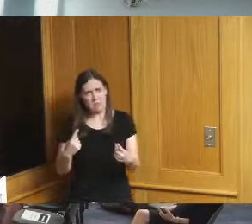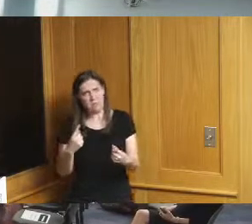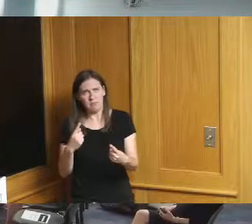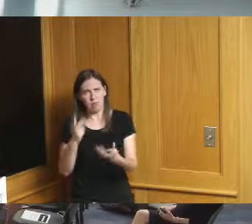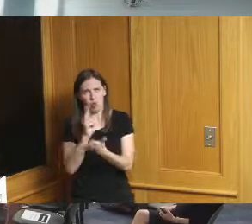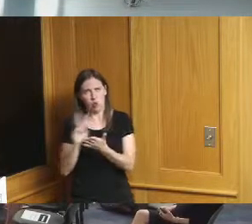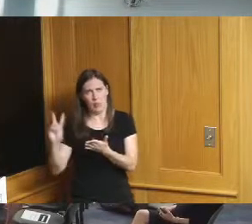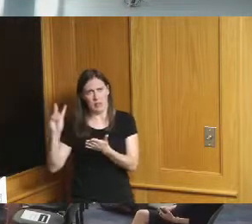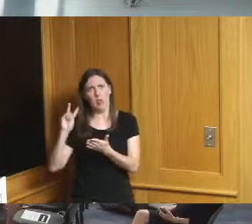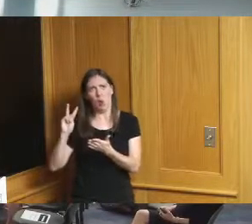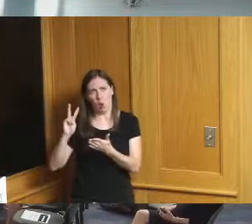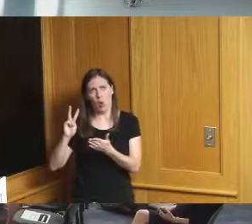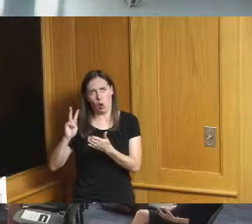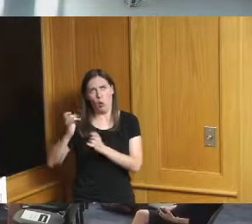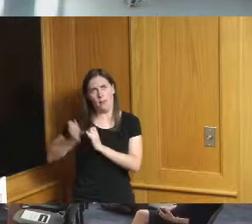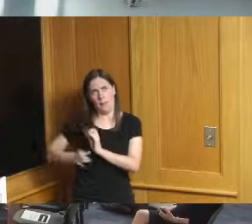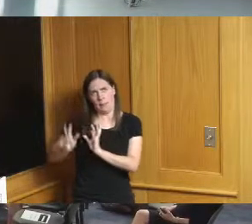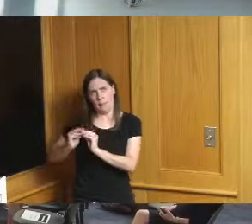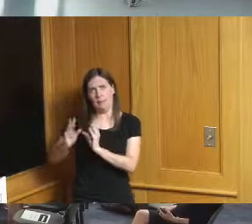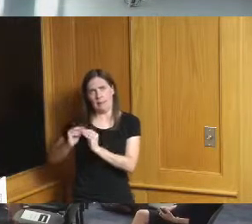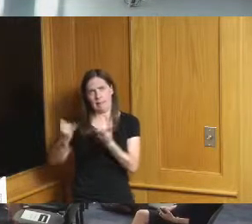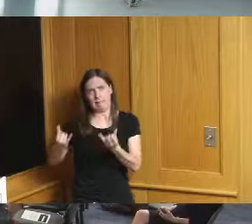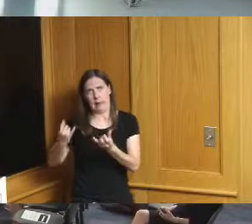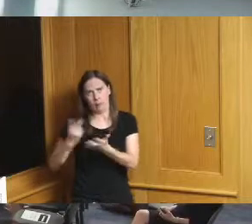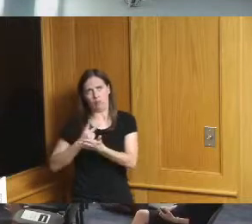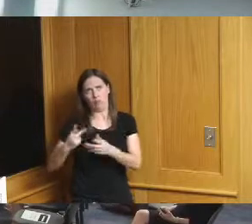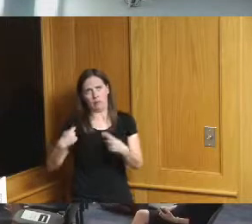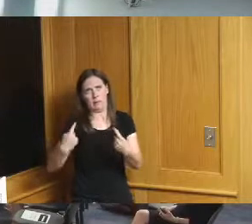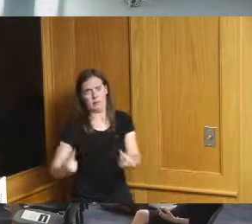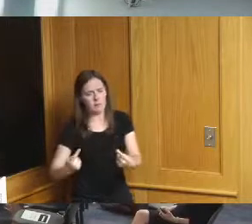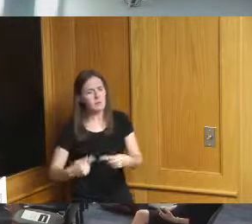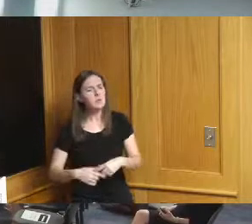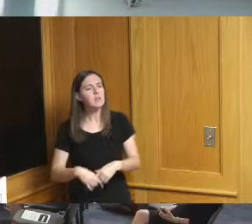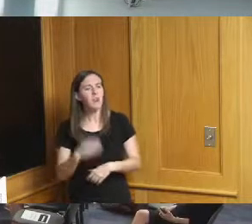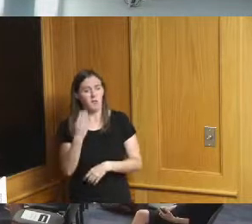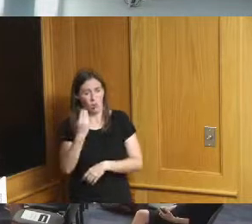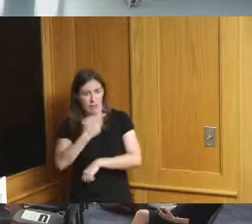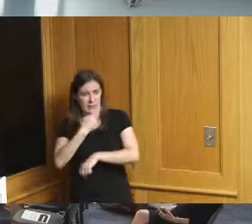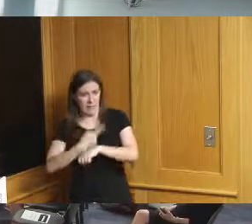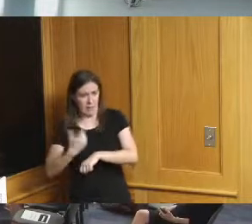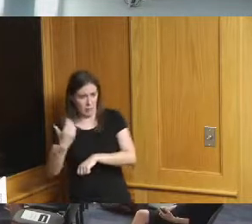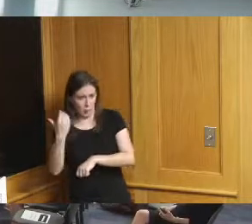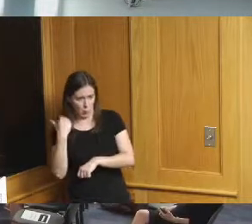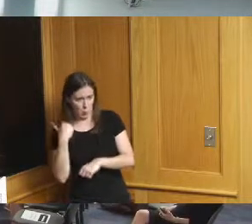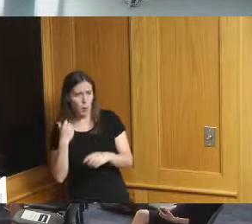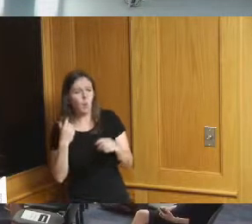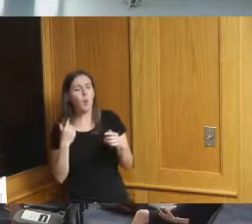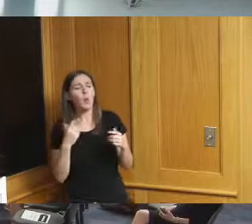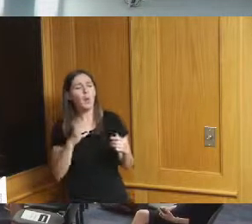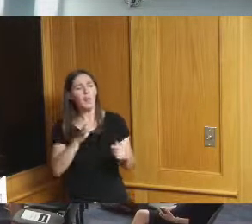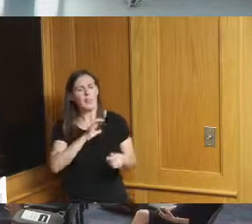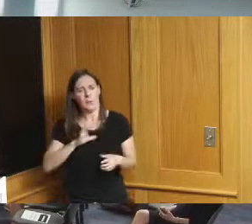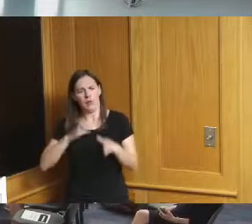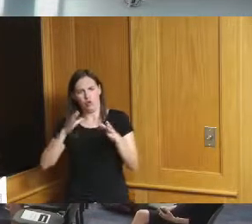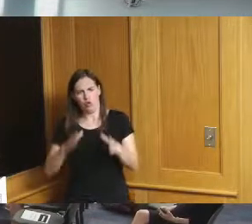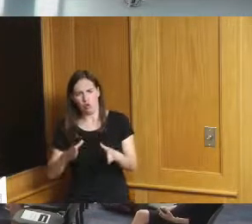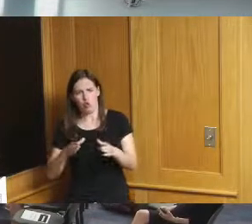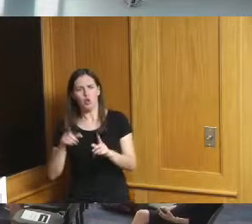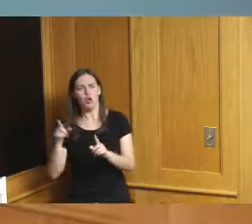when we last met um 14 days ago and Commissioner Kesterman is showing that these numbers aren't